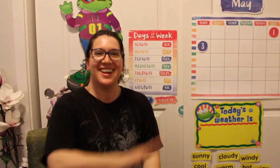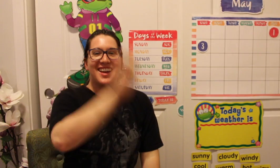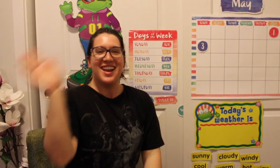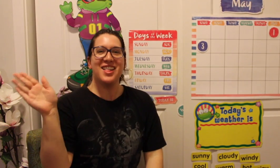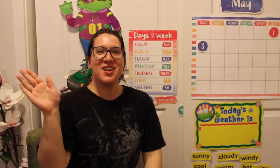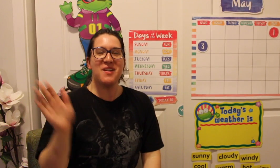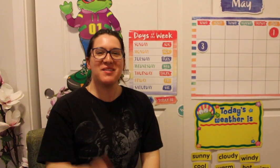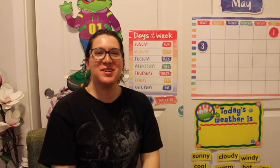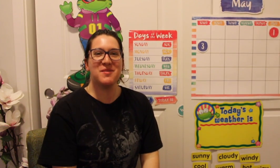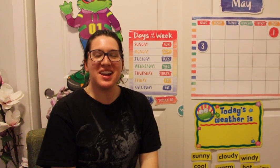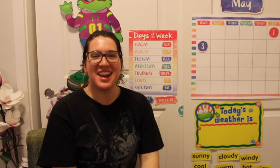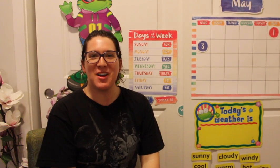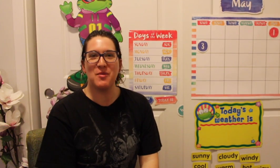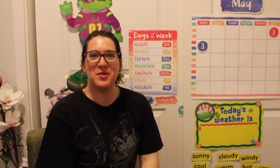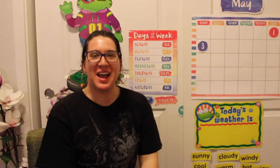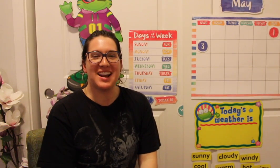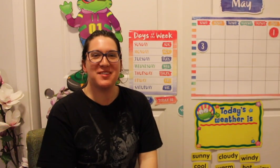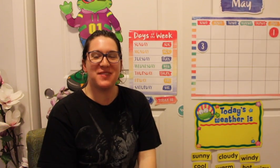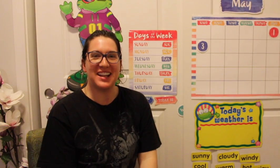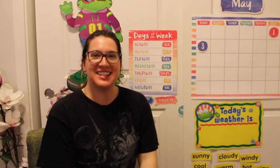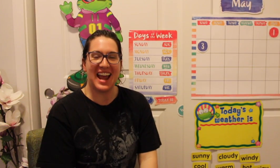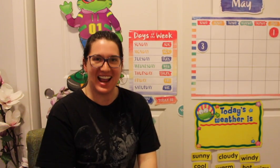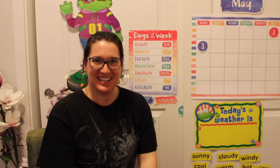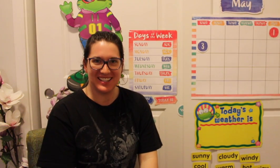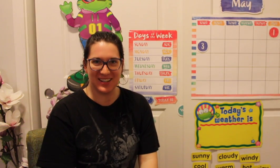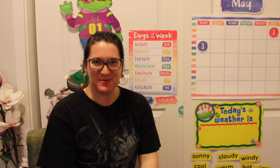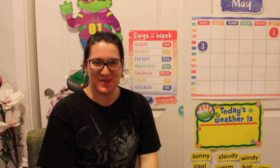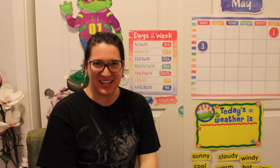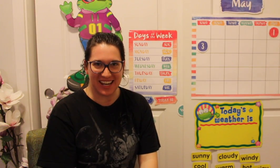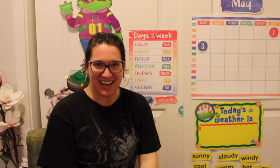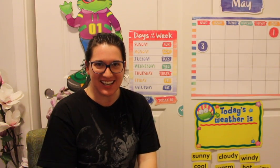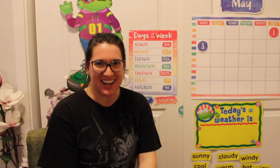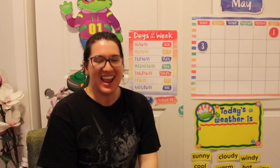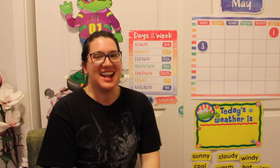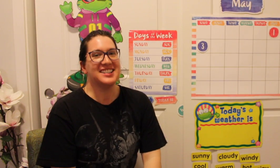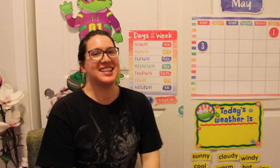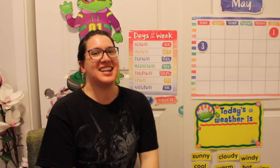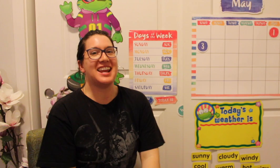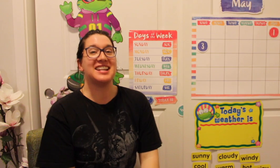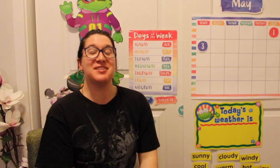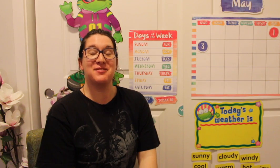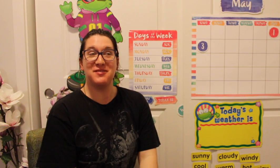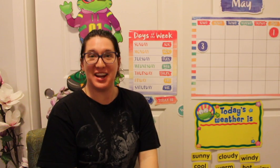hello everyone I hope you had a fantastic weekend today is a very